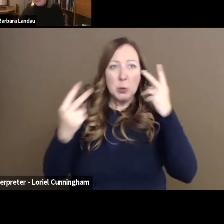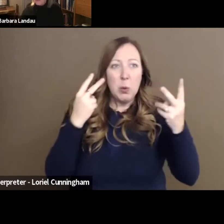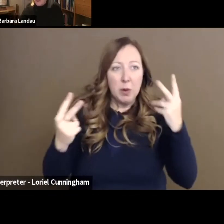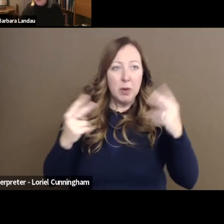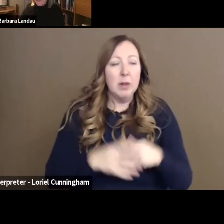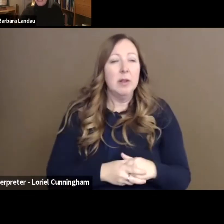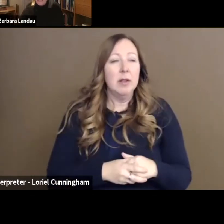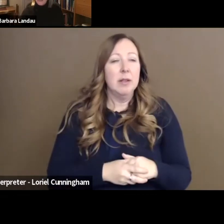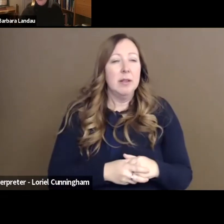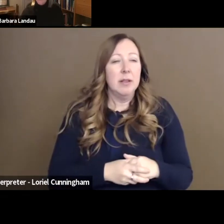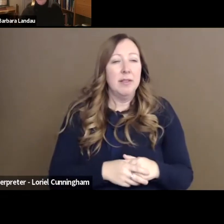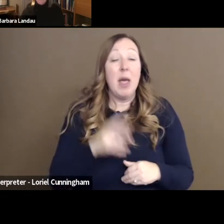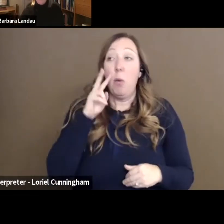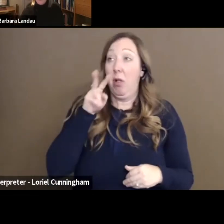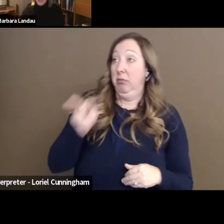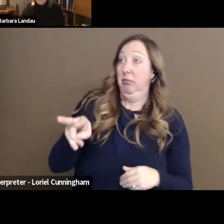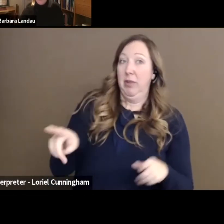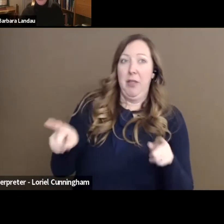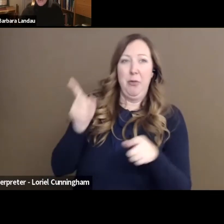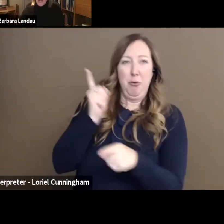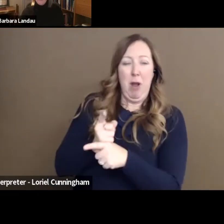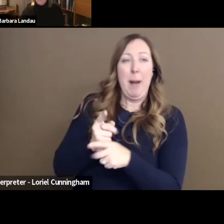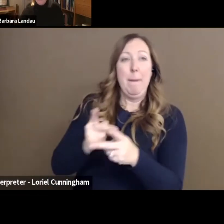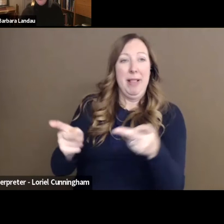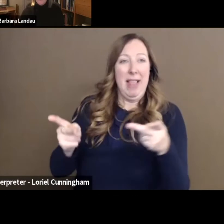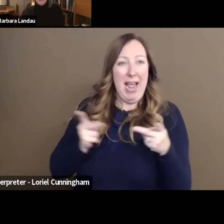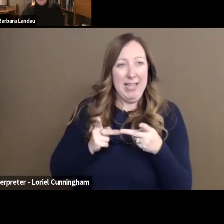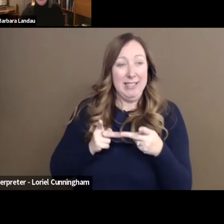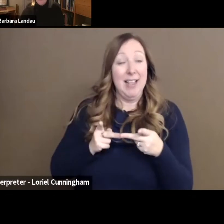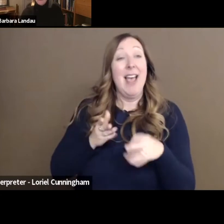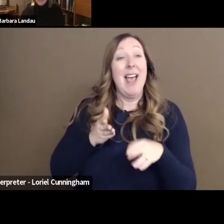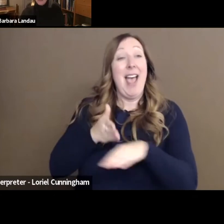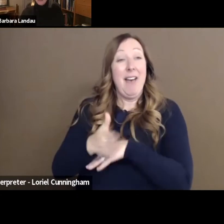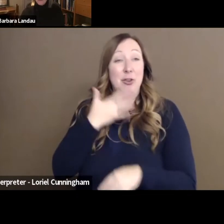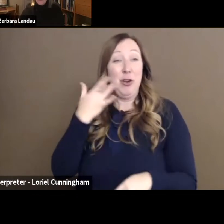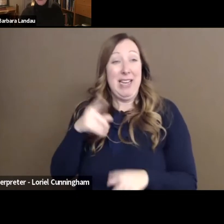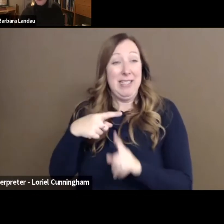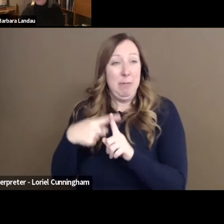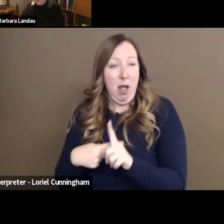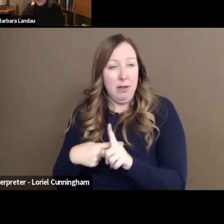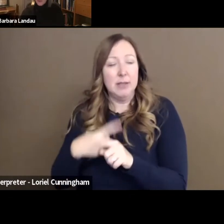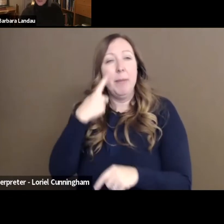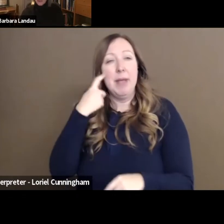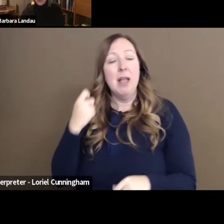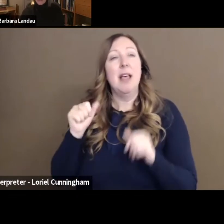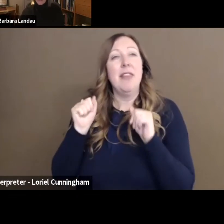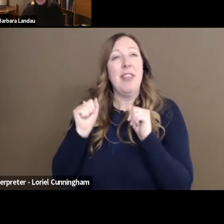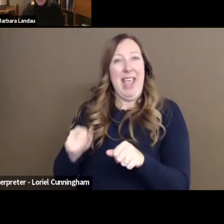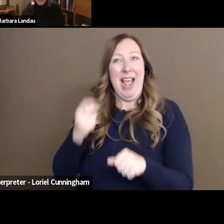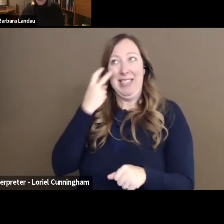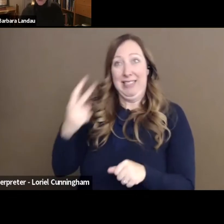they're combining both the geometry and